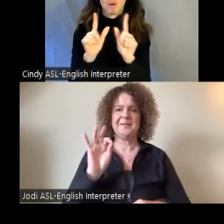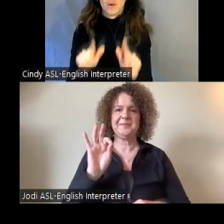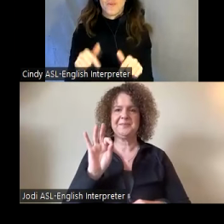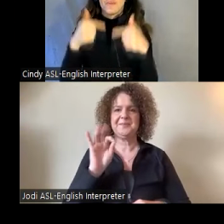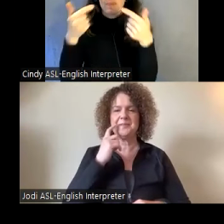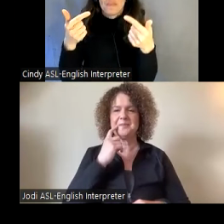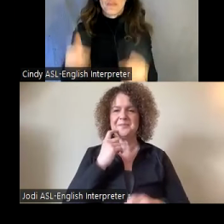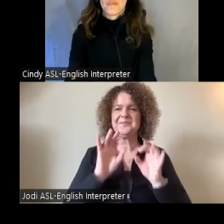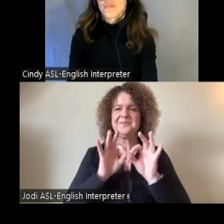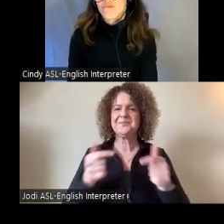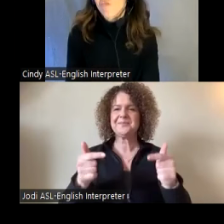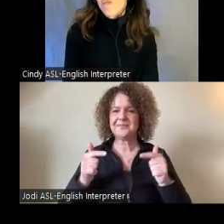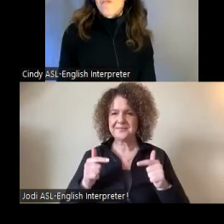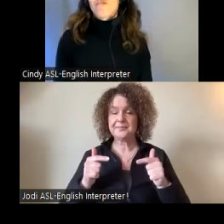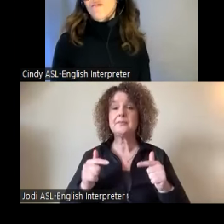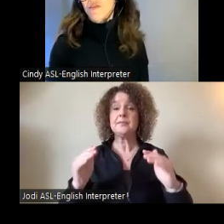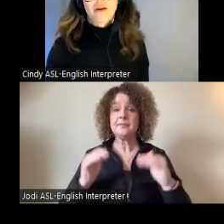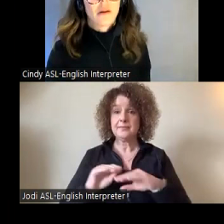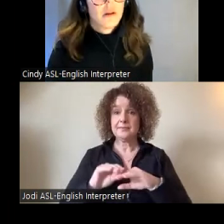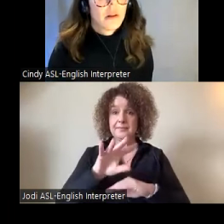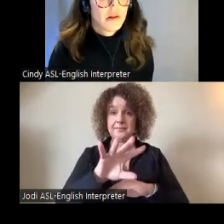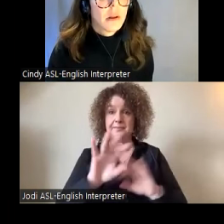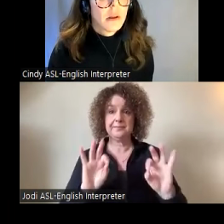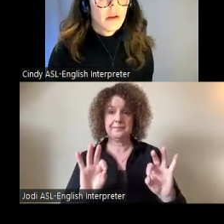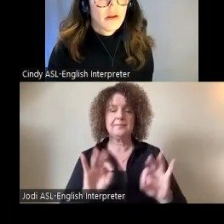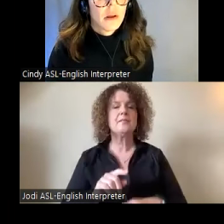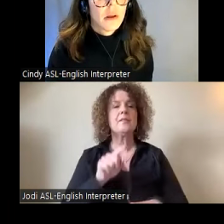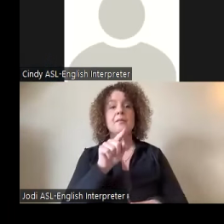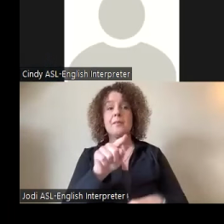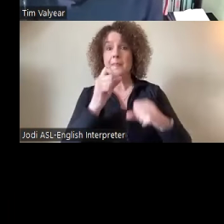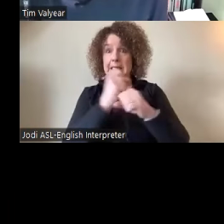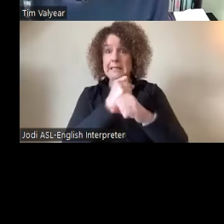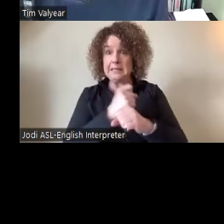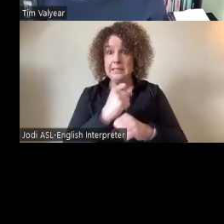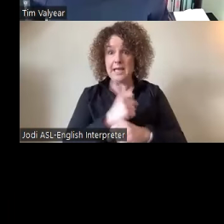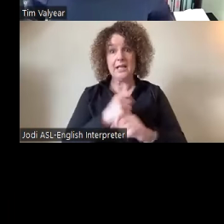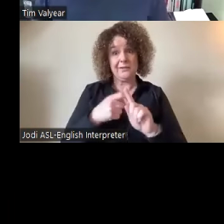strongly encouraged to get the booster plus or minus six